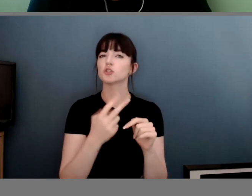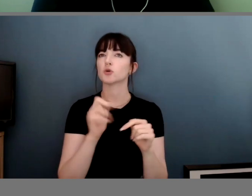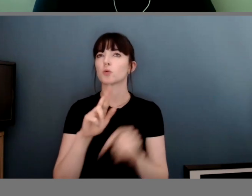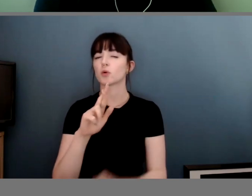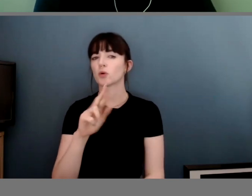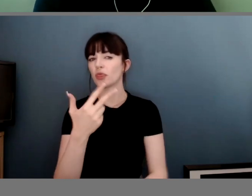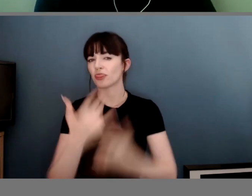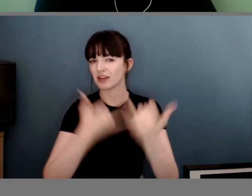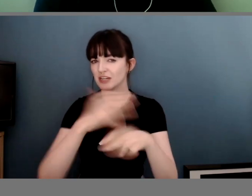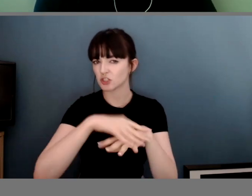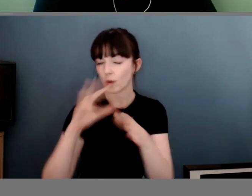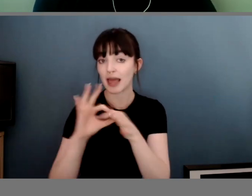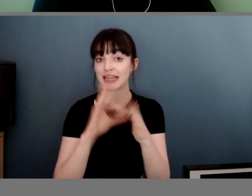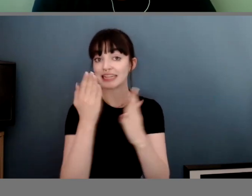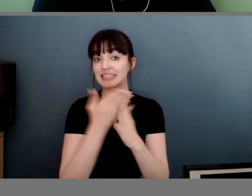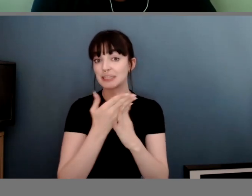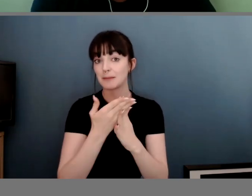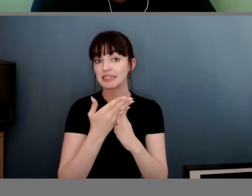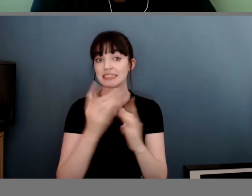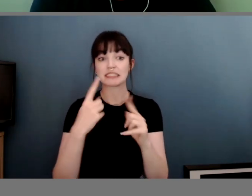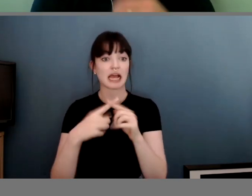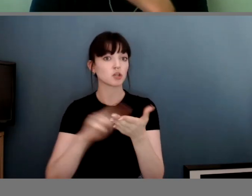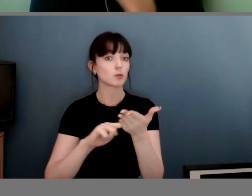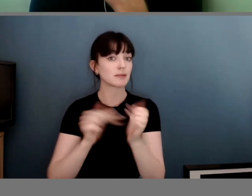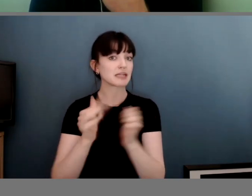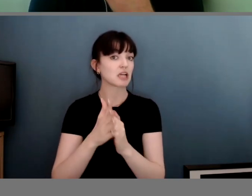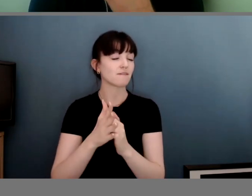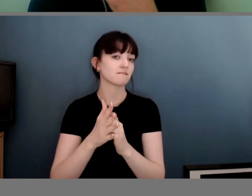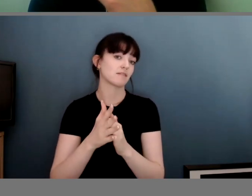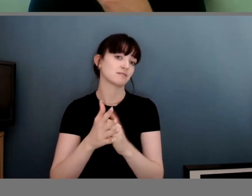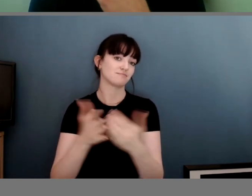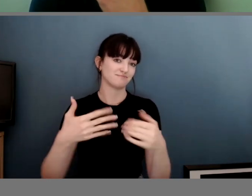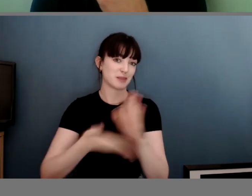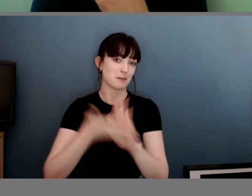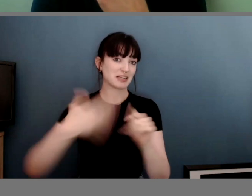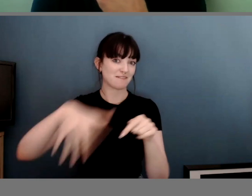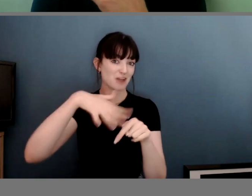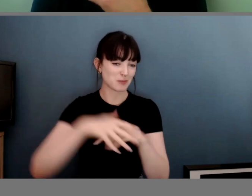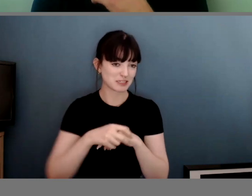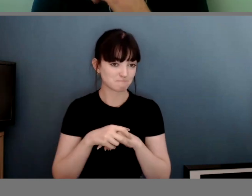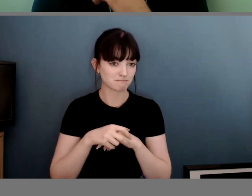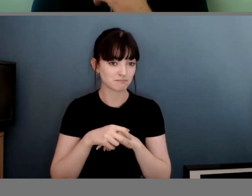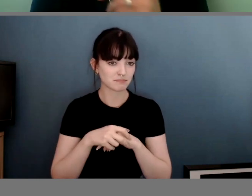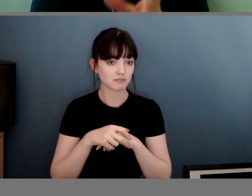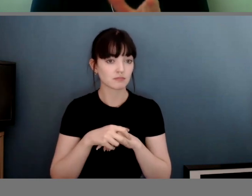usability of the built environment and functional requirements. In line with the accessibility act